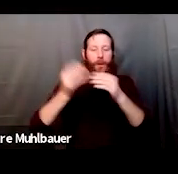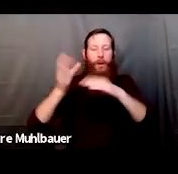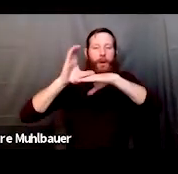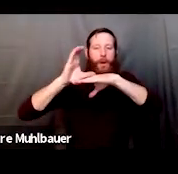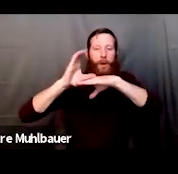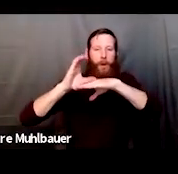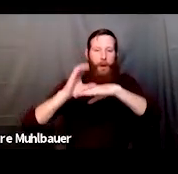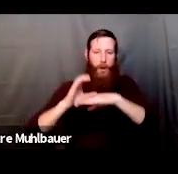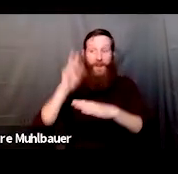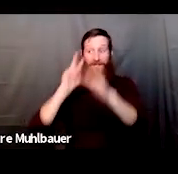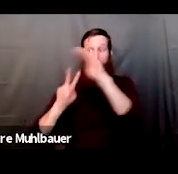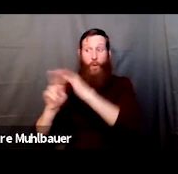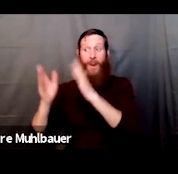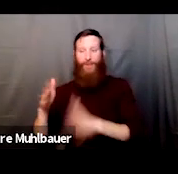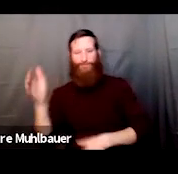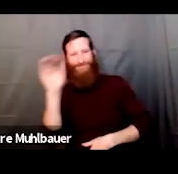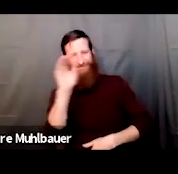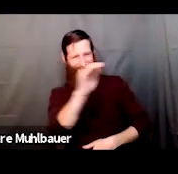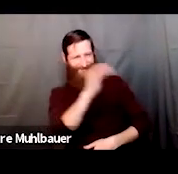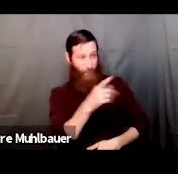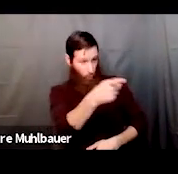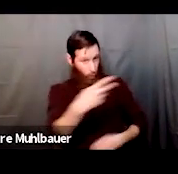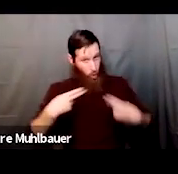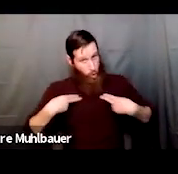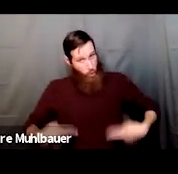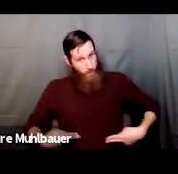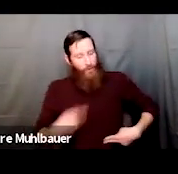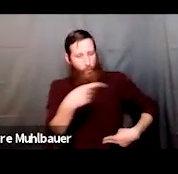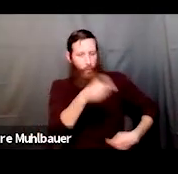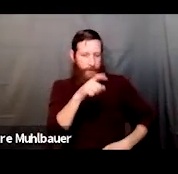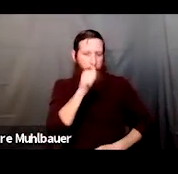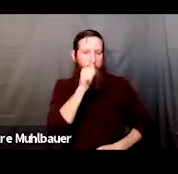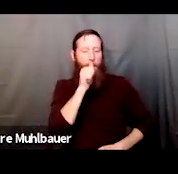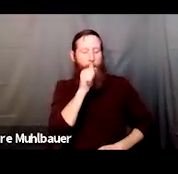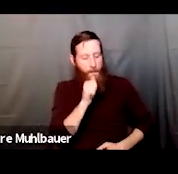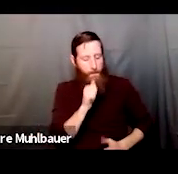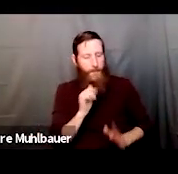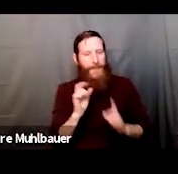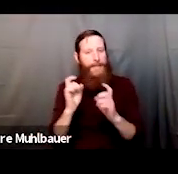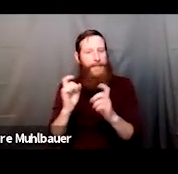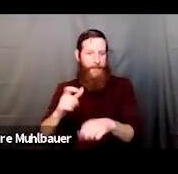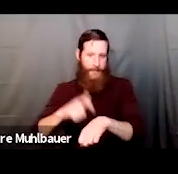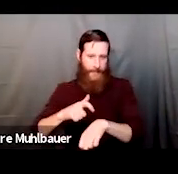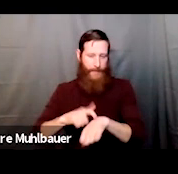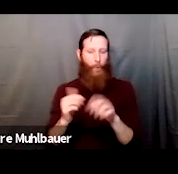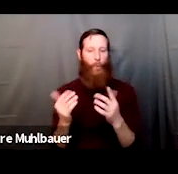So the forecasters reminding us that we as humans need to be patient, need to give it a little bit more time.